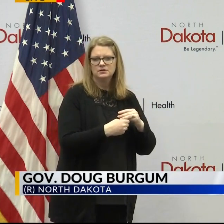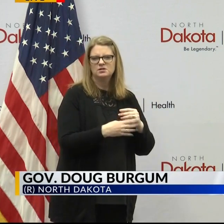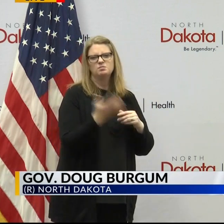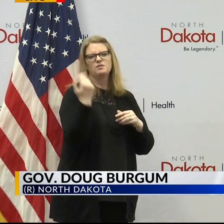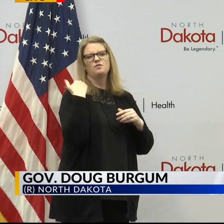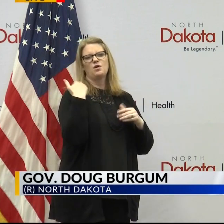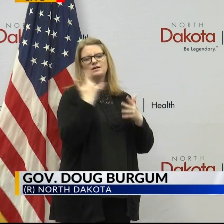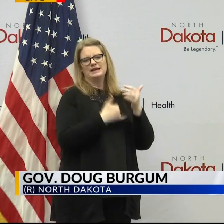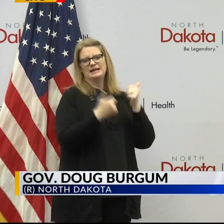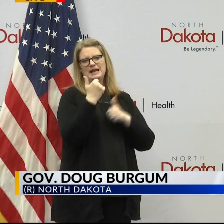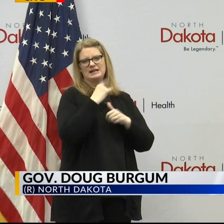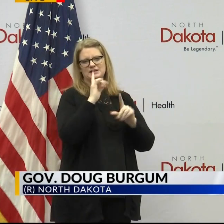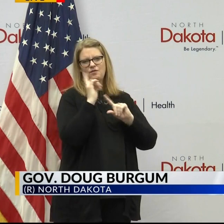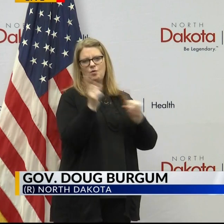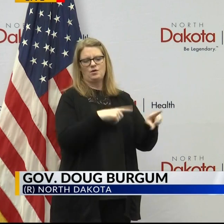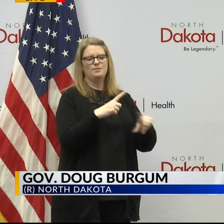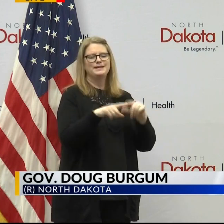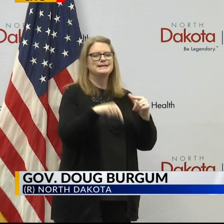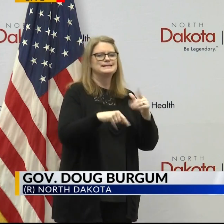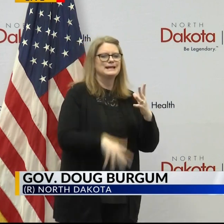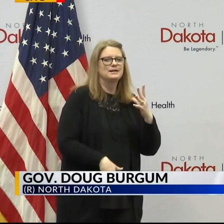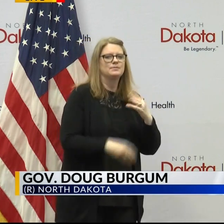AT WWW.ND.GOV/HDER IS. WE HAVE ANOTHER EXECUTIVE ORDER